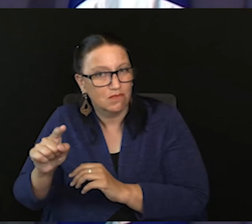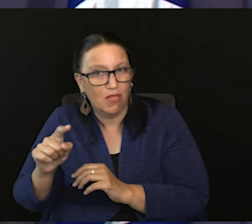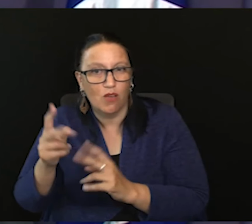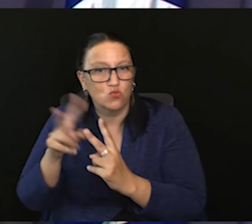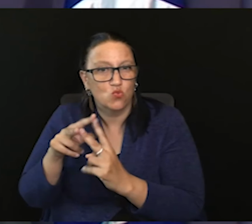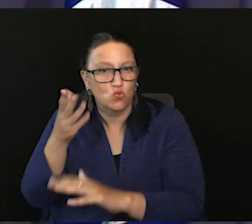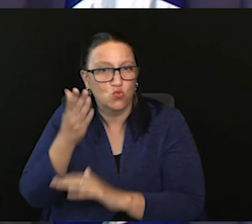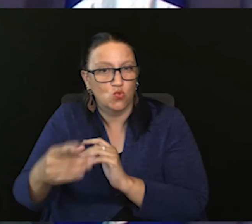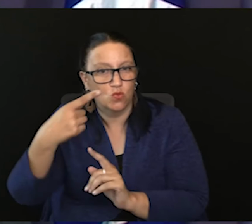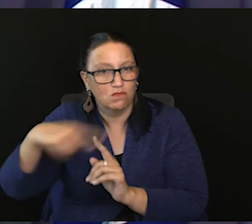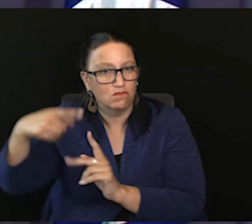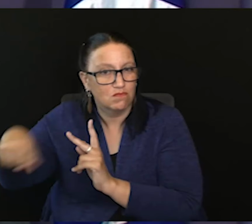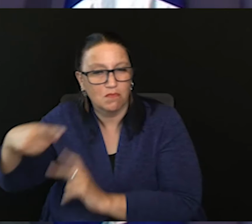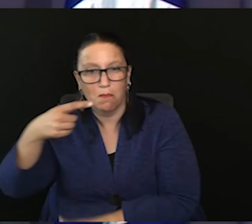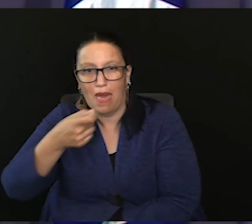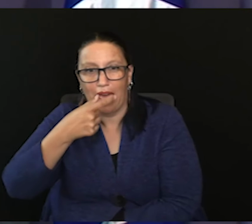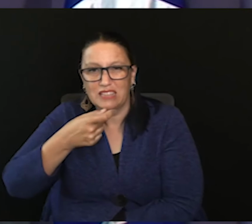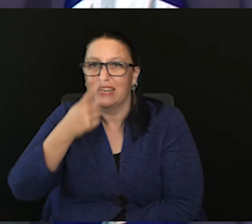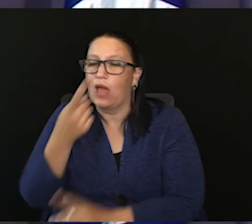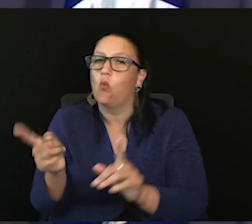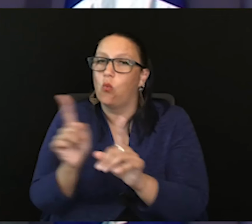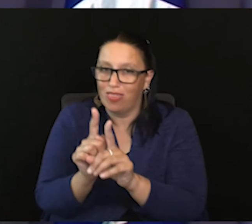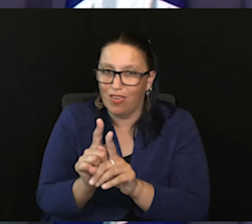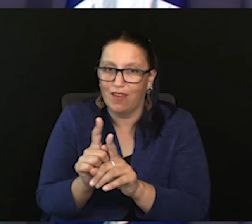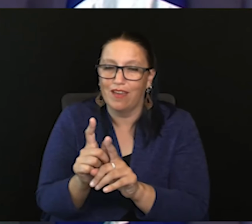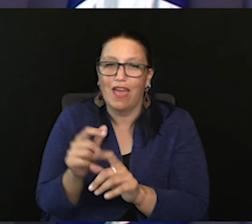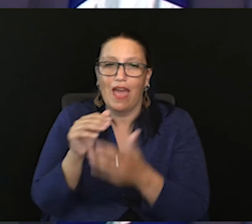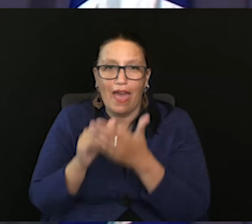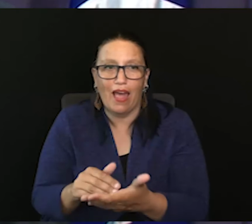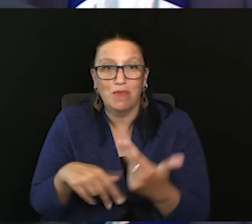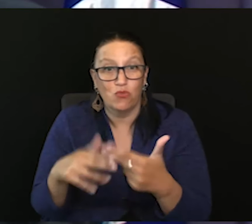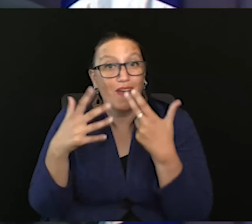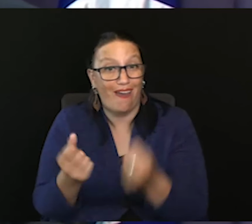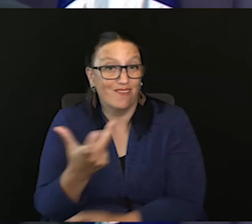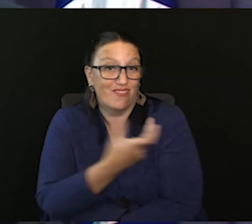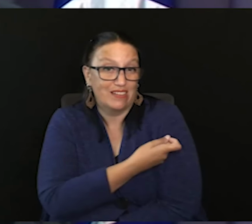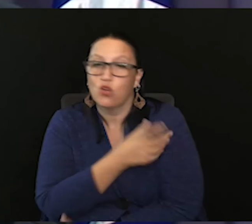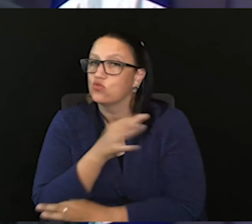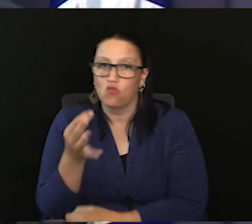as a complement to vaccination rather than as a substitute. OK. And, Anna.